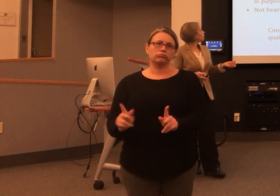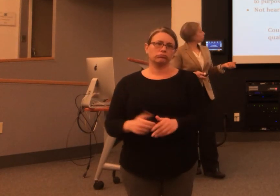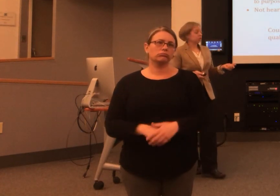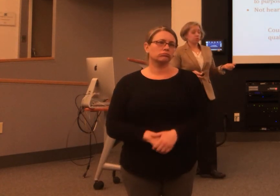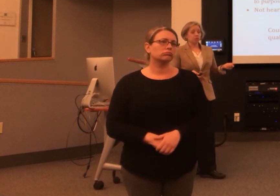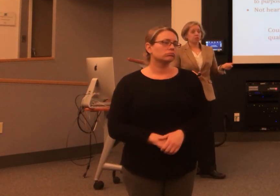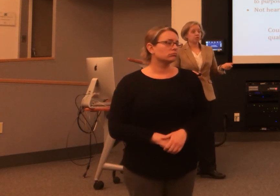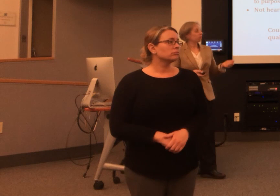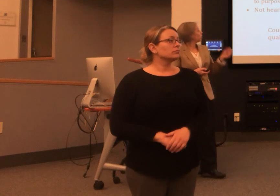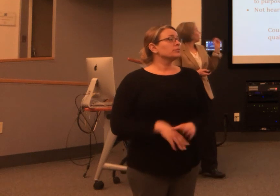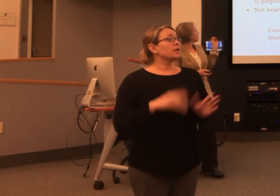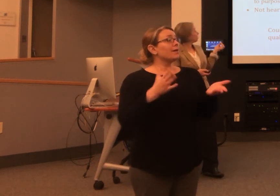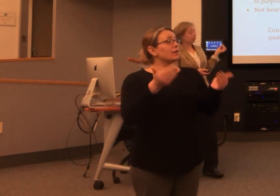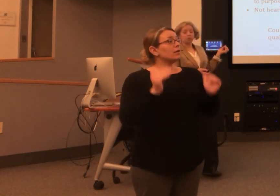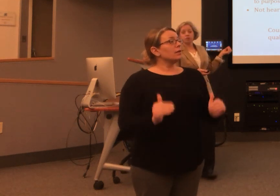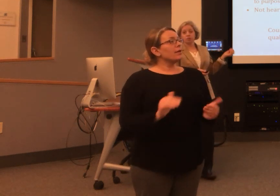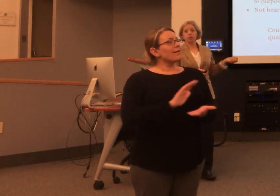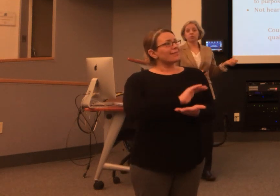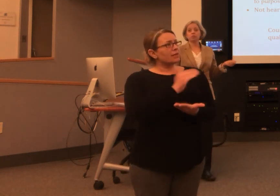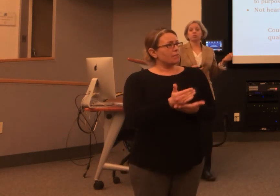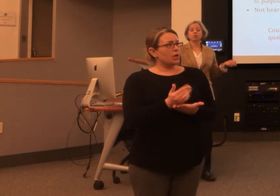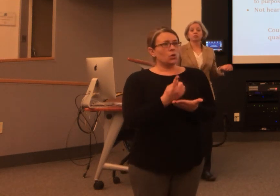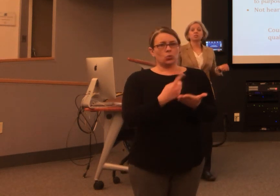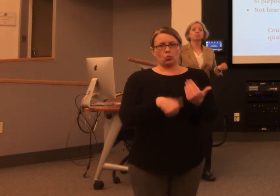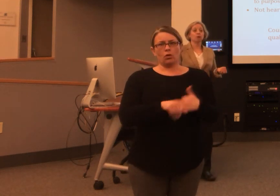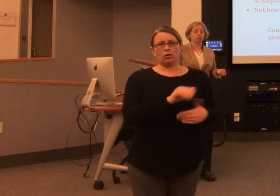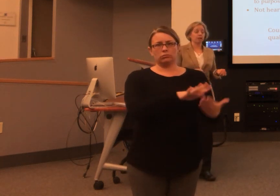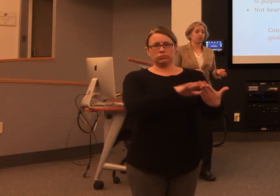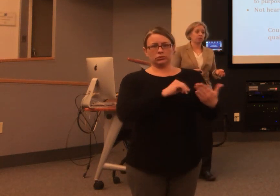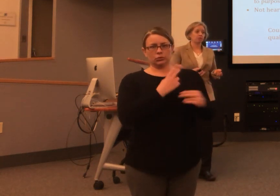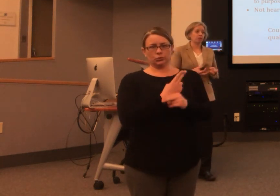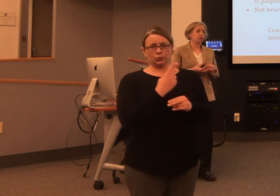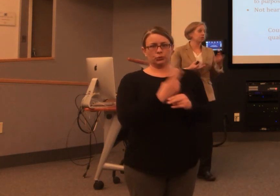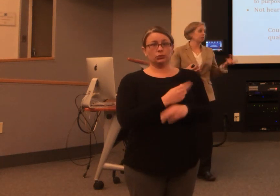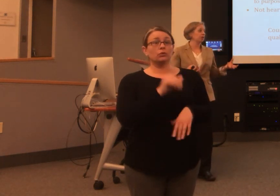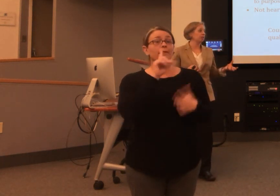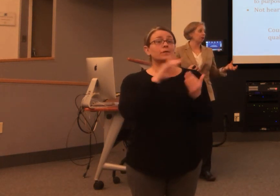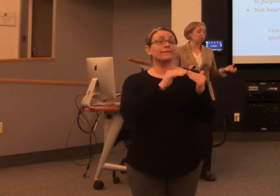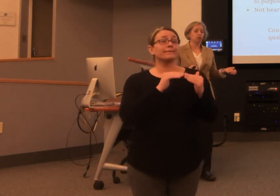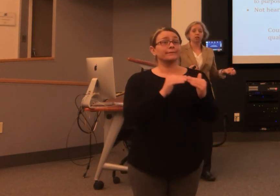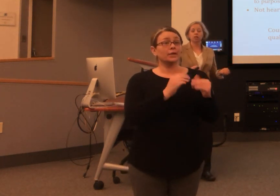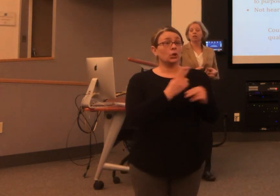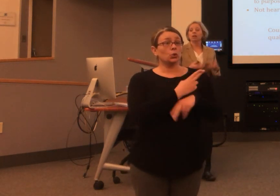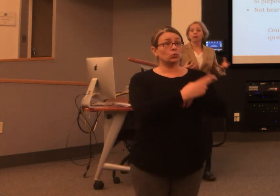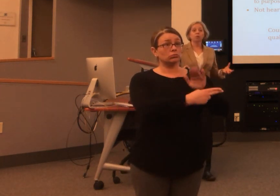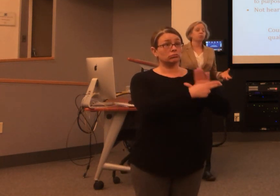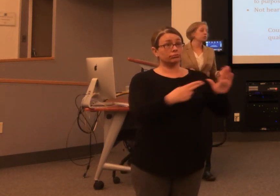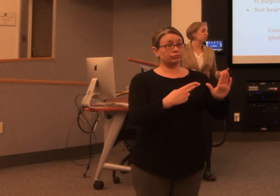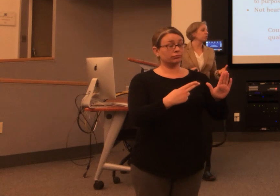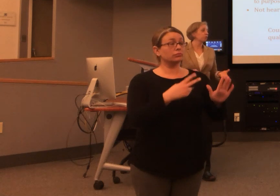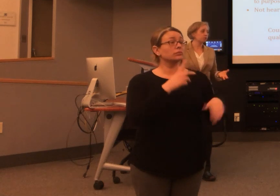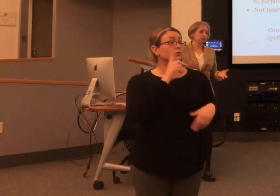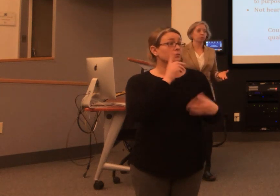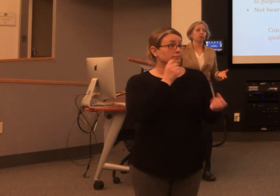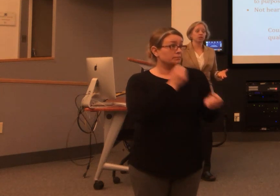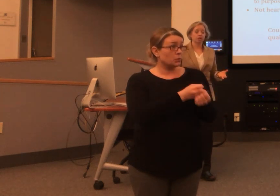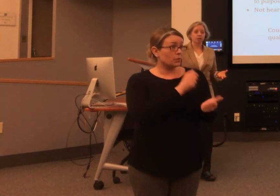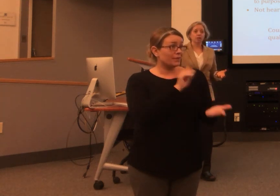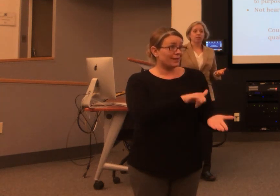The amount used. What favors fair use is the small amount. If I want to write about a book and I use 3/4 of the book,